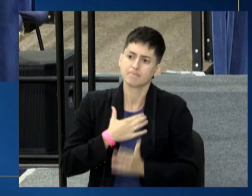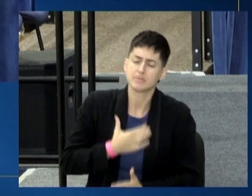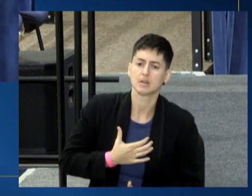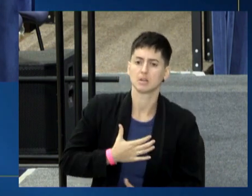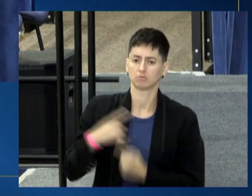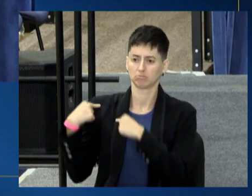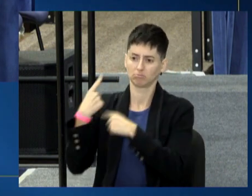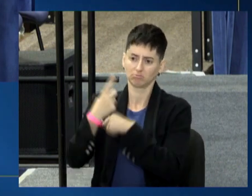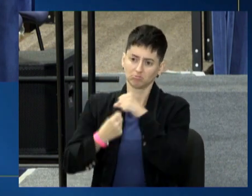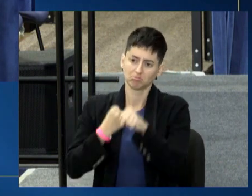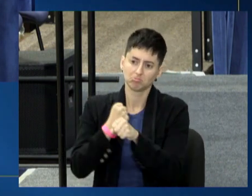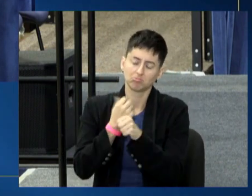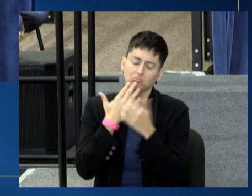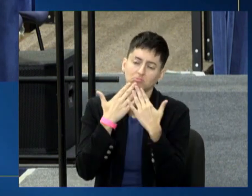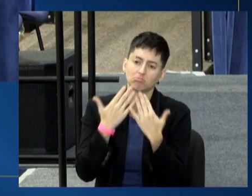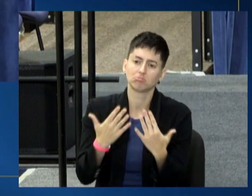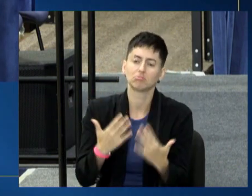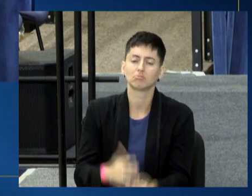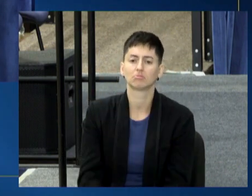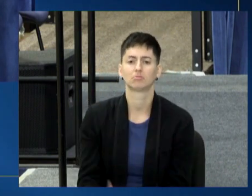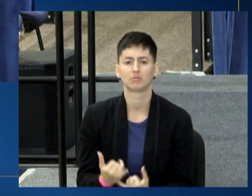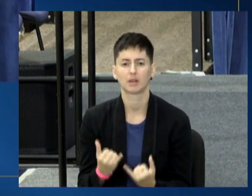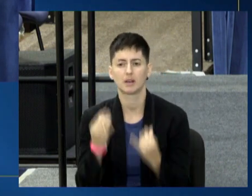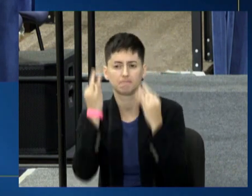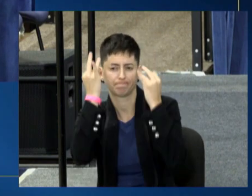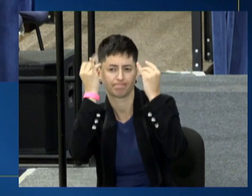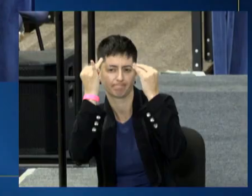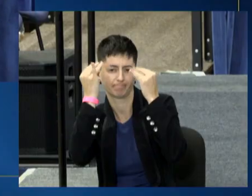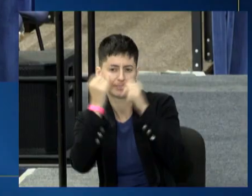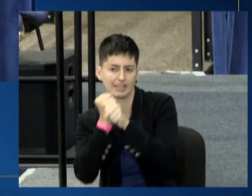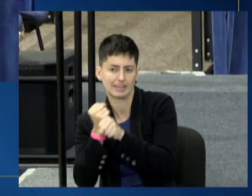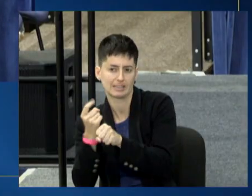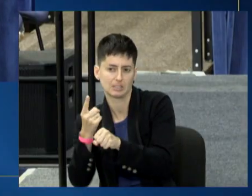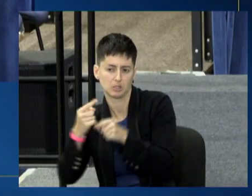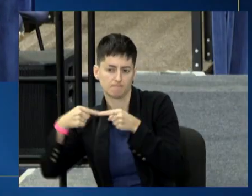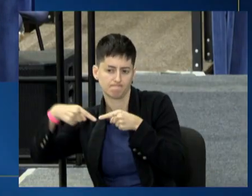as we think about planning for the year ahead, let's be as ambitious as we possibly